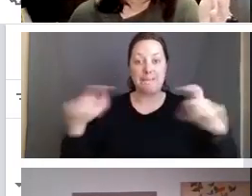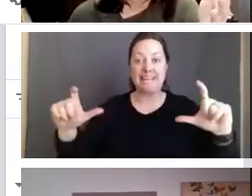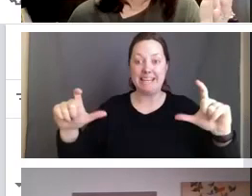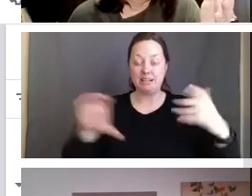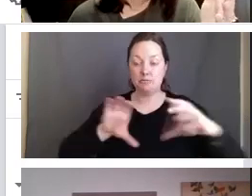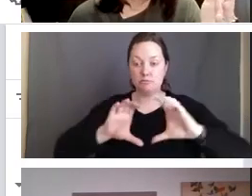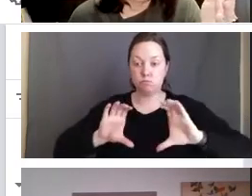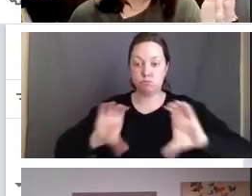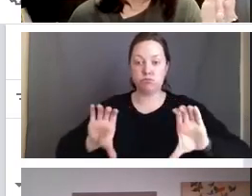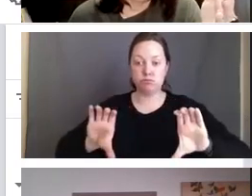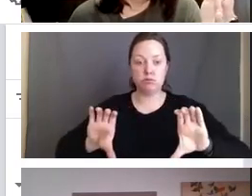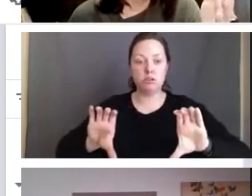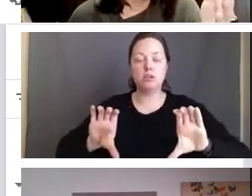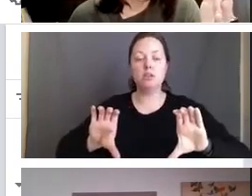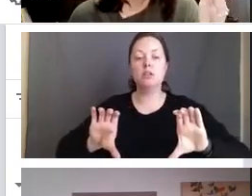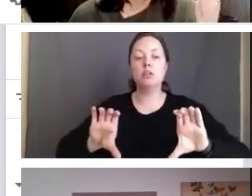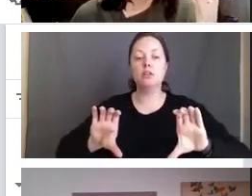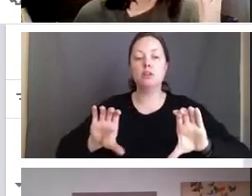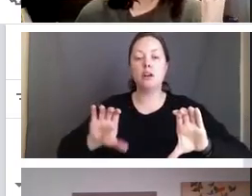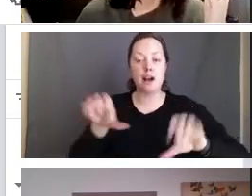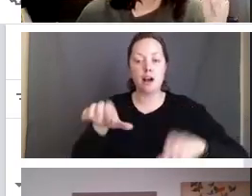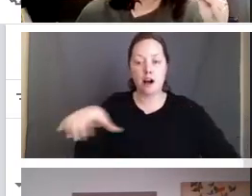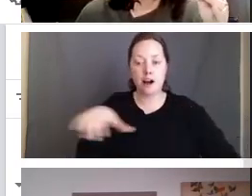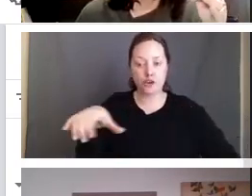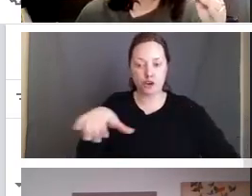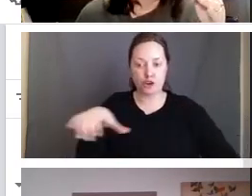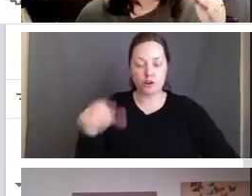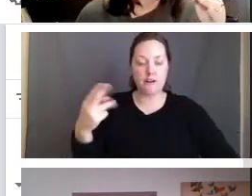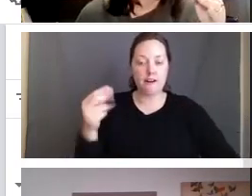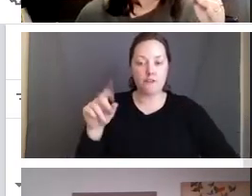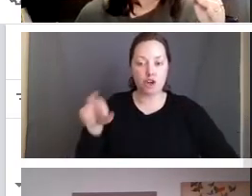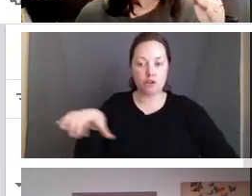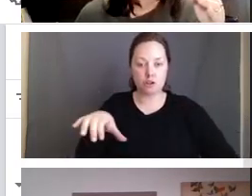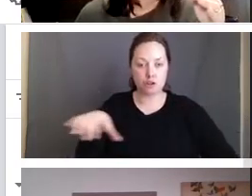Look what happens when I press placeholder. There it is, there's my reminder.